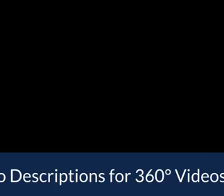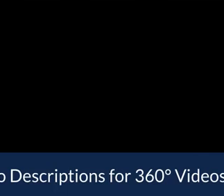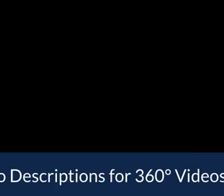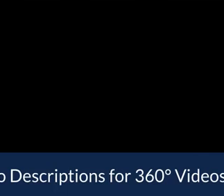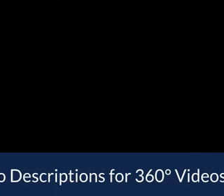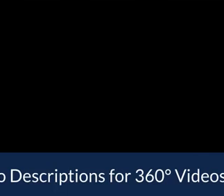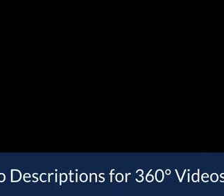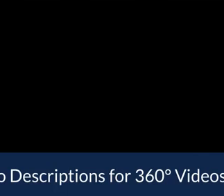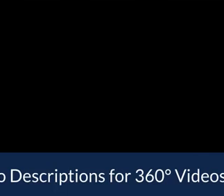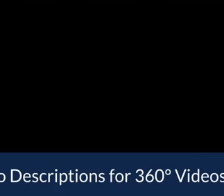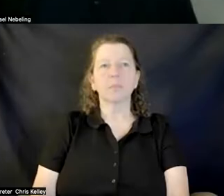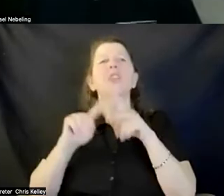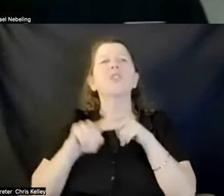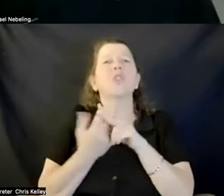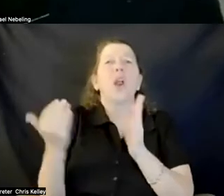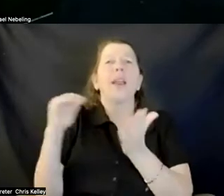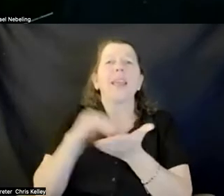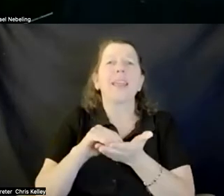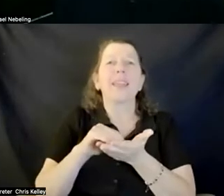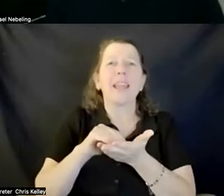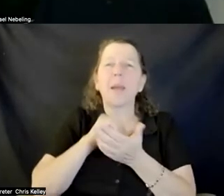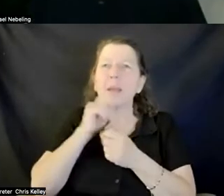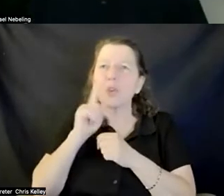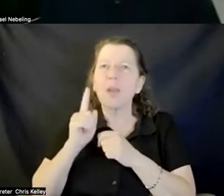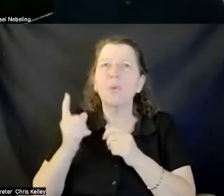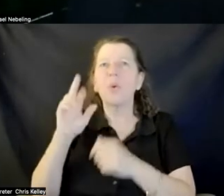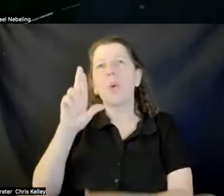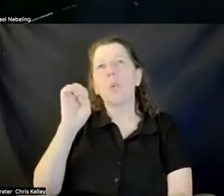just restart the actually i'm not sure you don't have to reload just restart the presentation